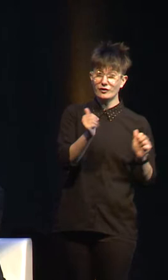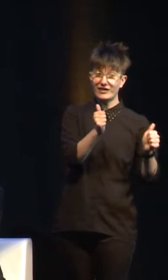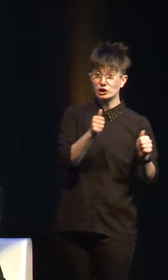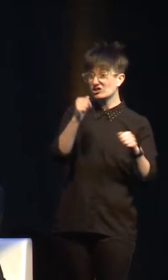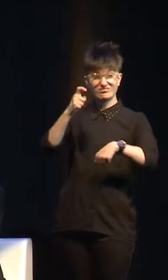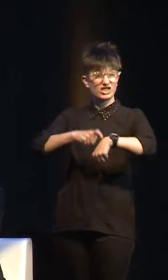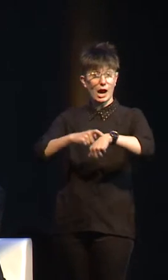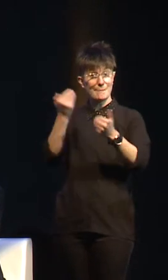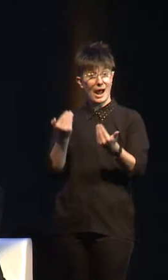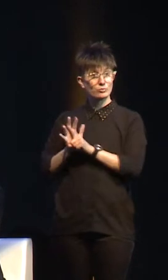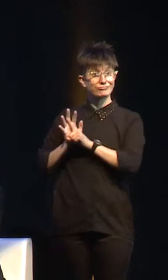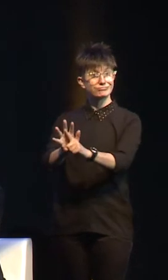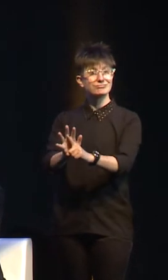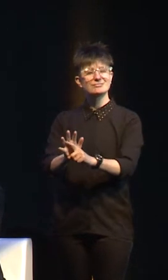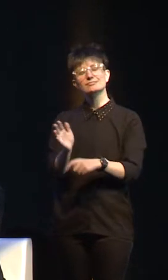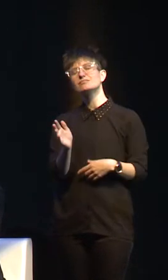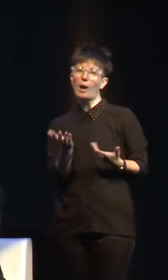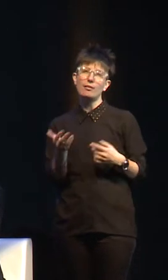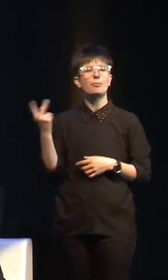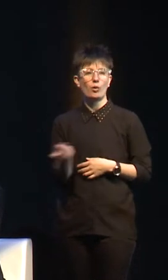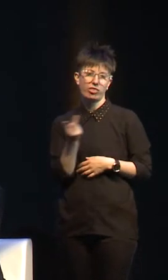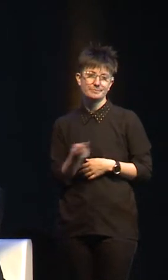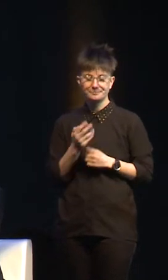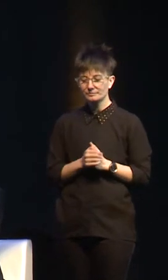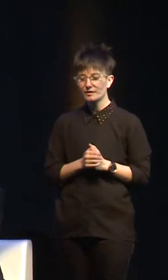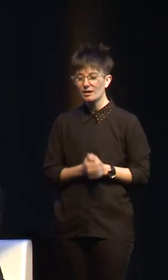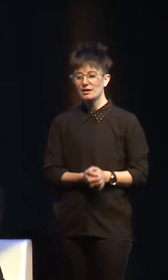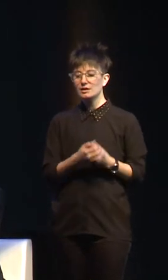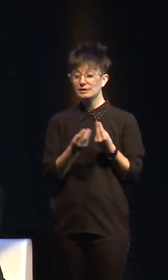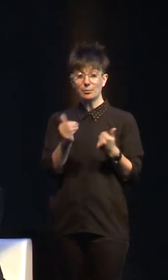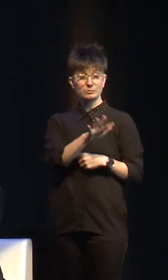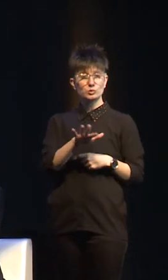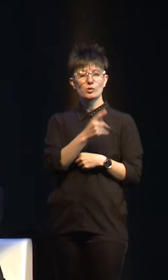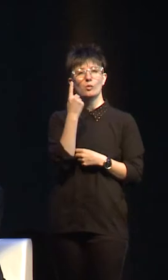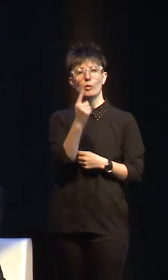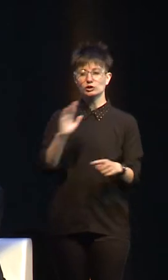in some cases you know one strategy works better than the other and I think you have